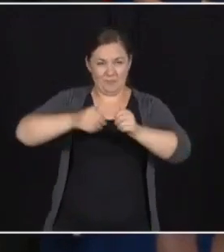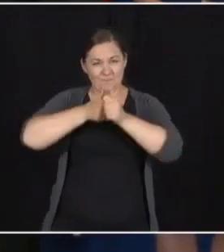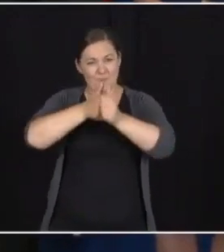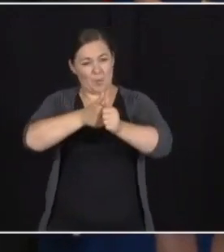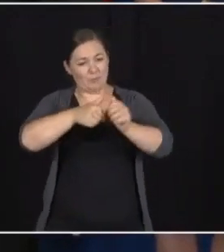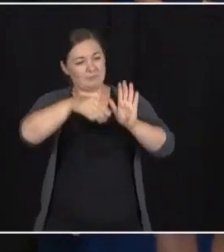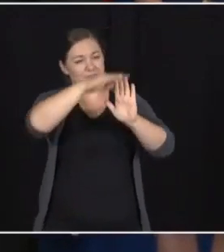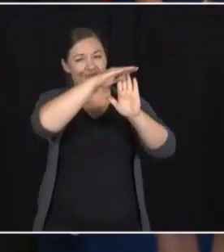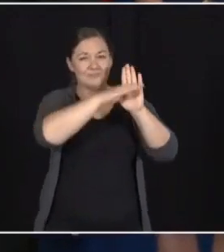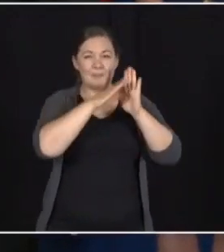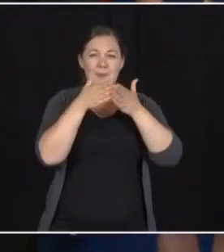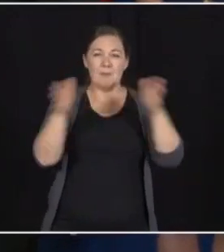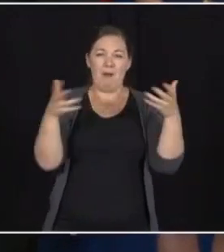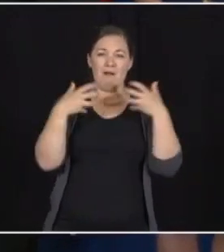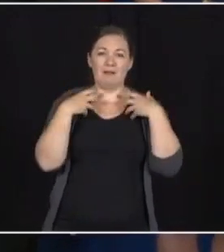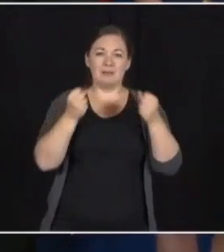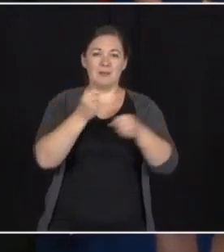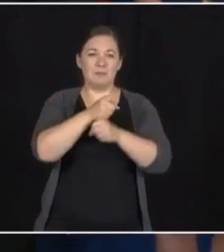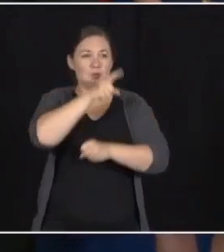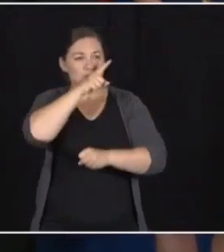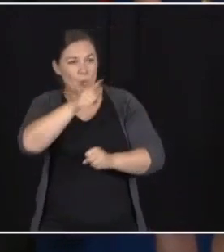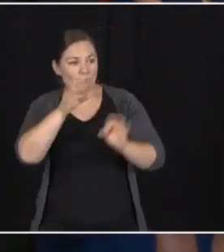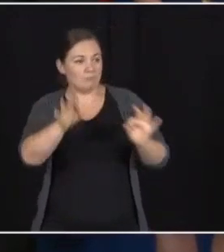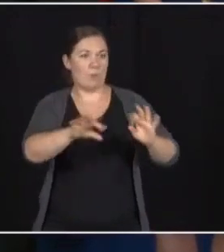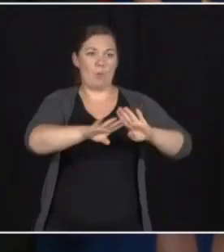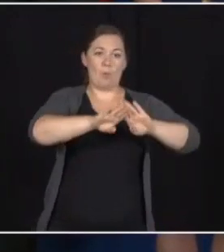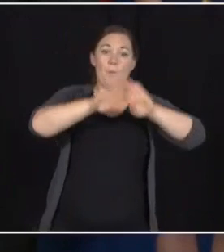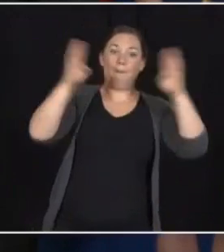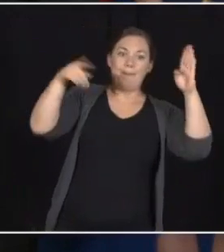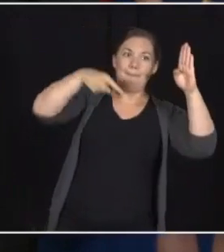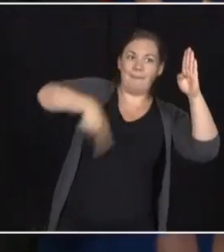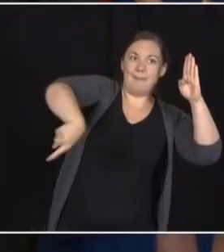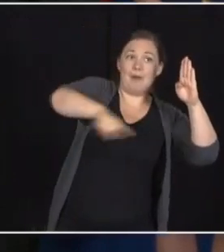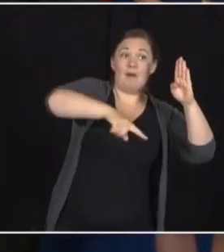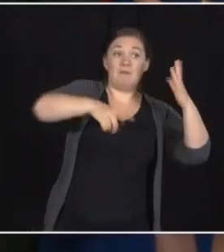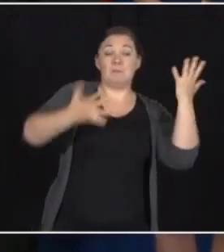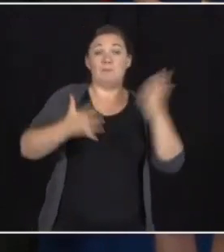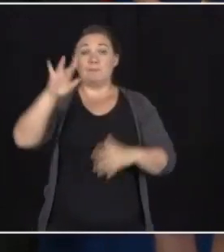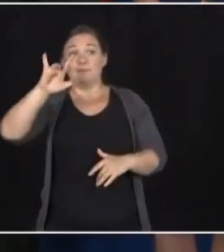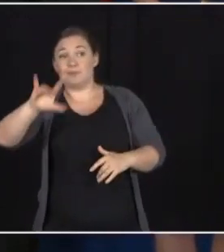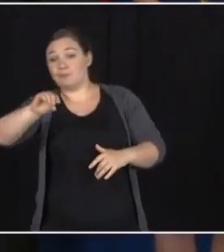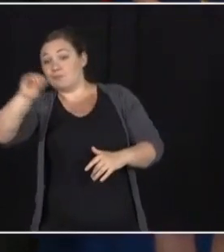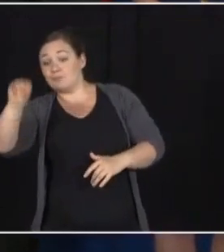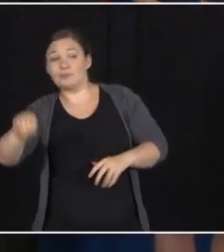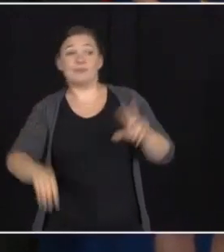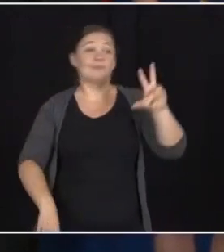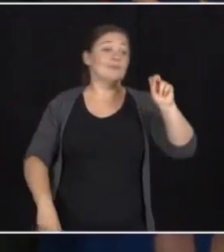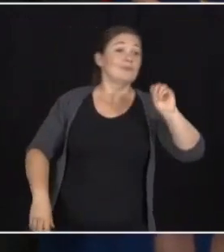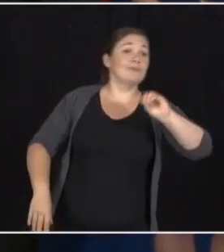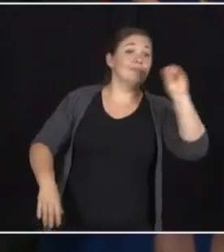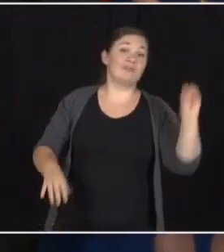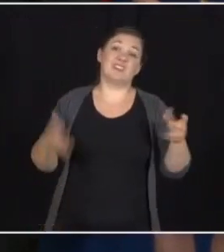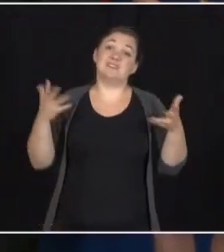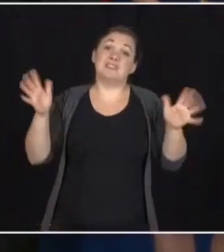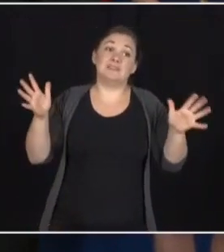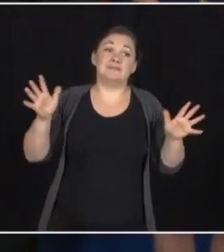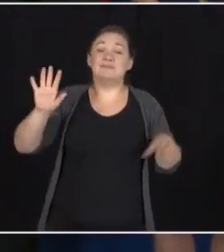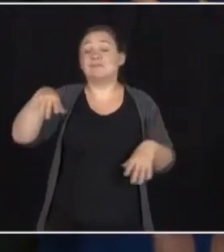There are many considerations that have to be brought to bear. But we certainly know there are many restaurants that are willing to make the